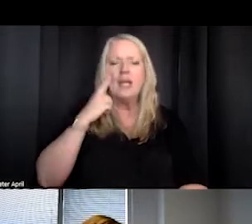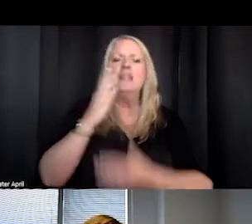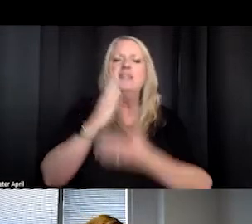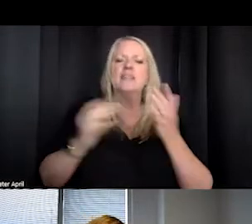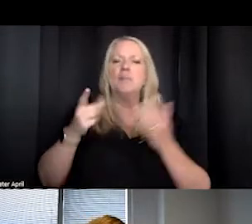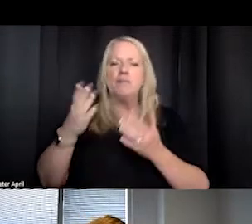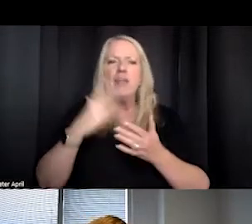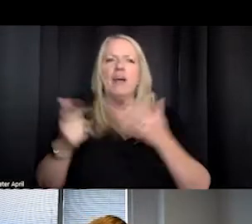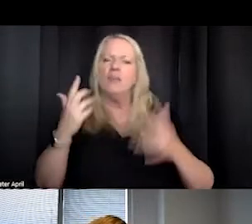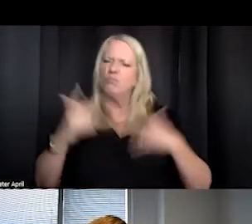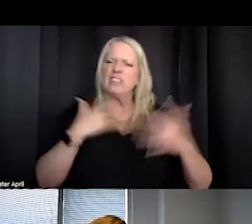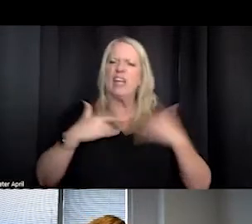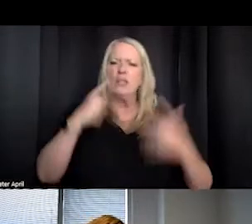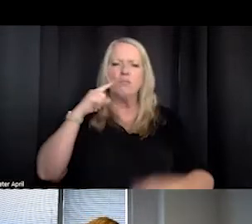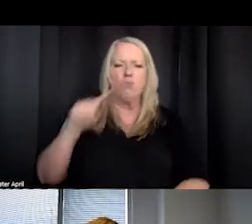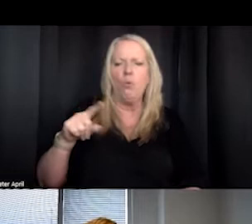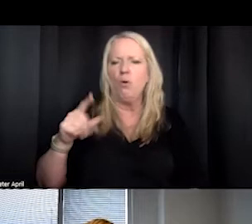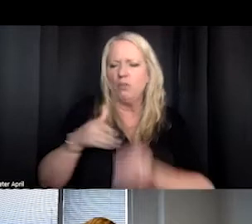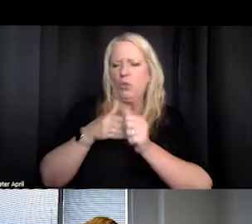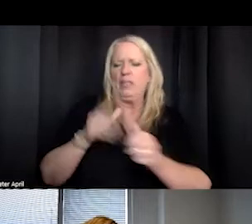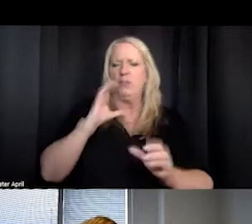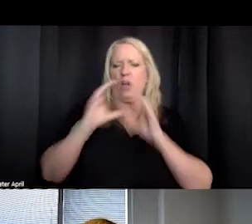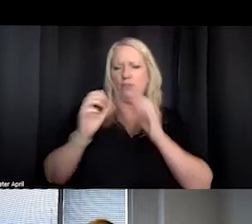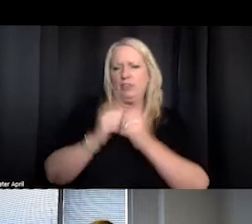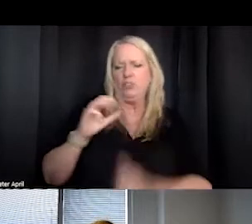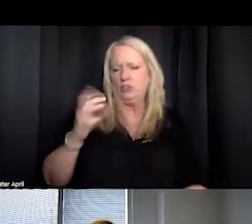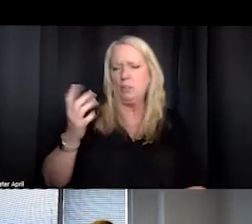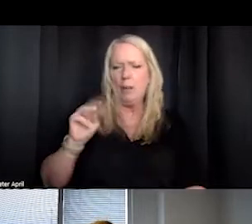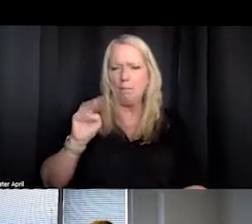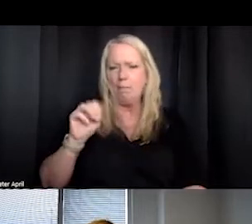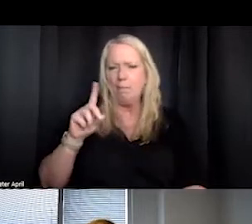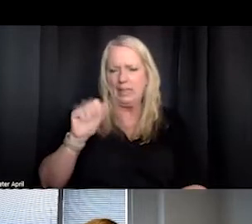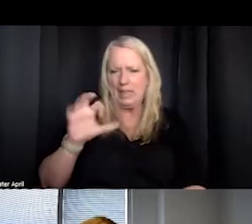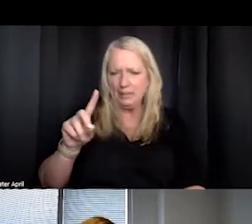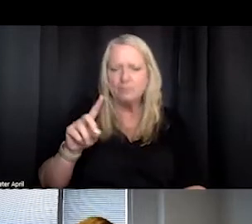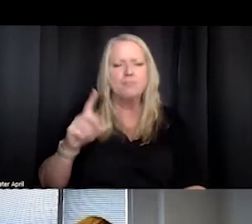EXCITED TO, TO LEAD THAT CONVERSATION. AND, HEAR FROM FROM, NANCY. SO, NEXT SLIDE.